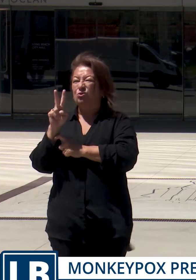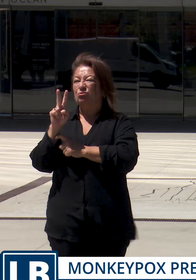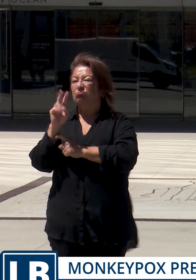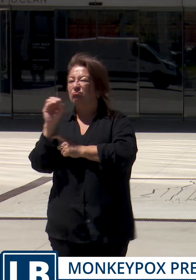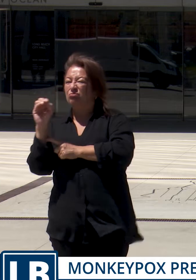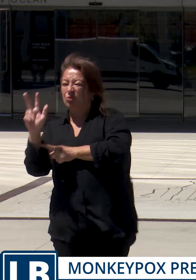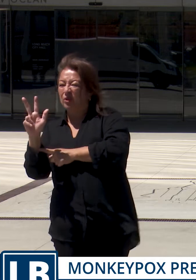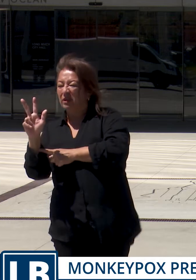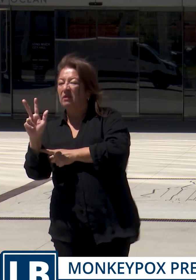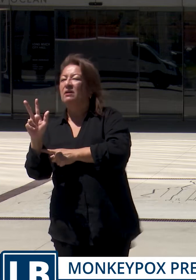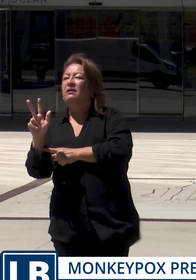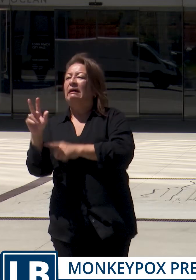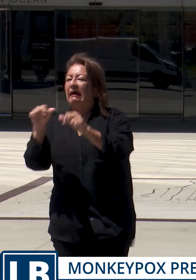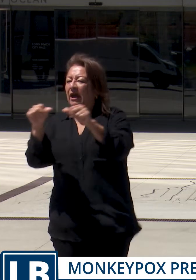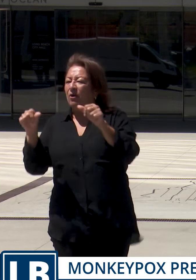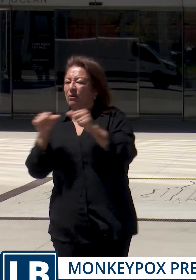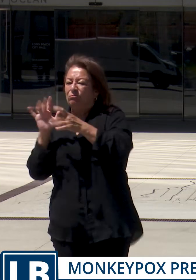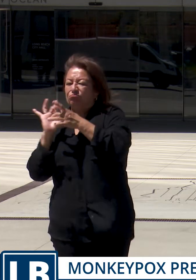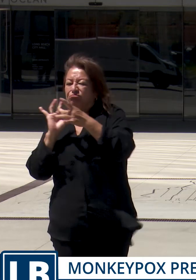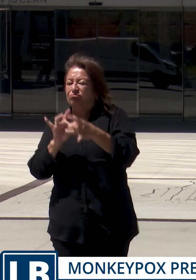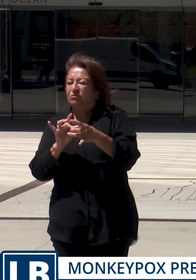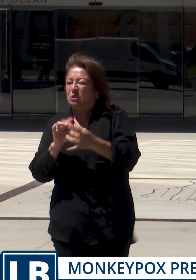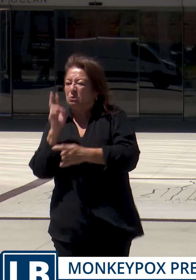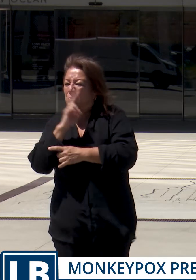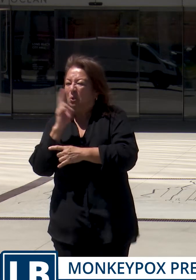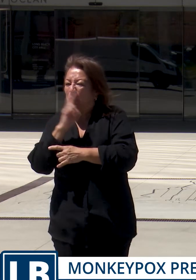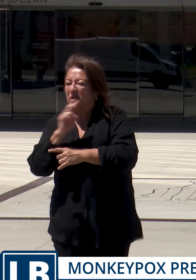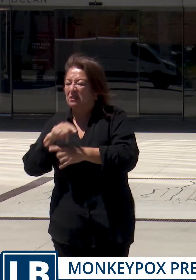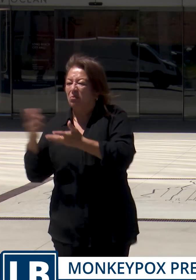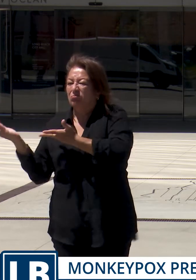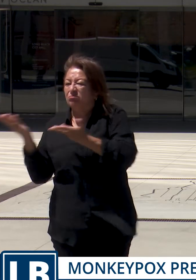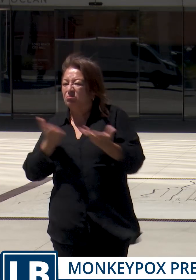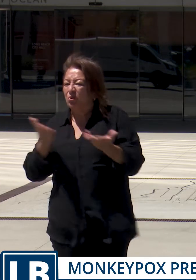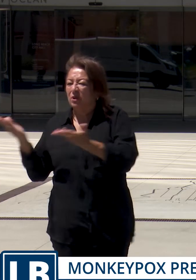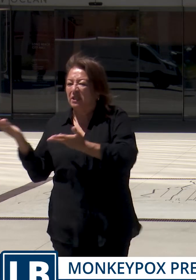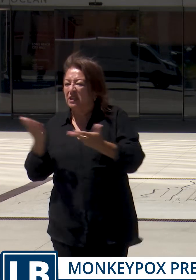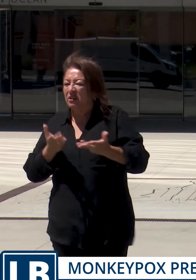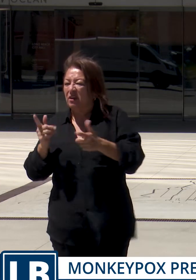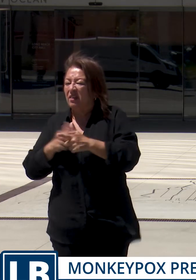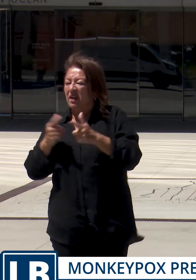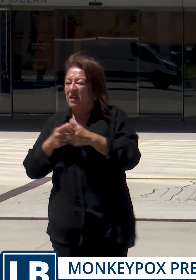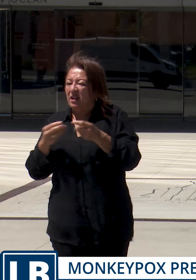it was related to rodents that were imported and that got passed to humans from rodents